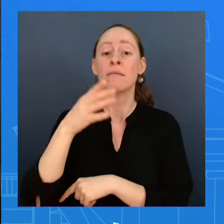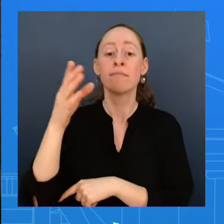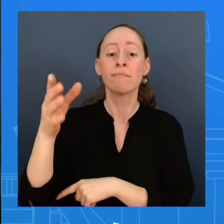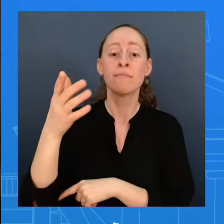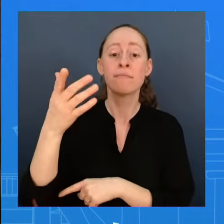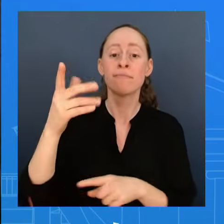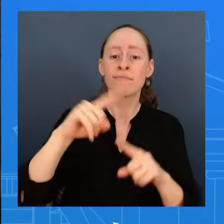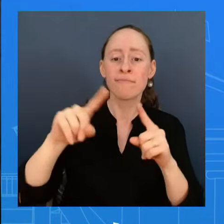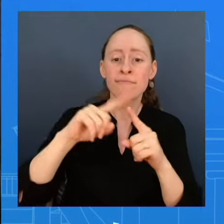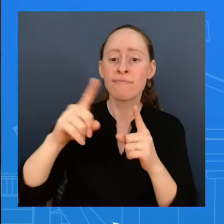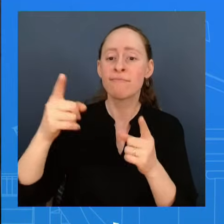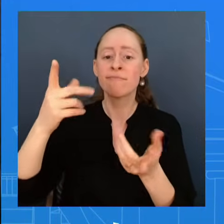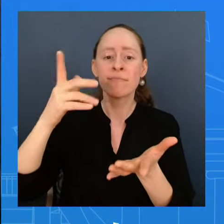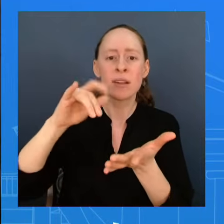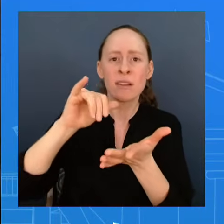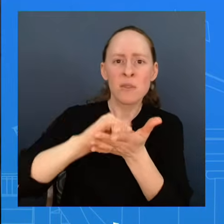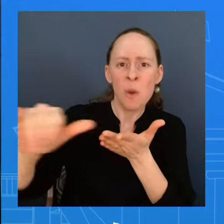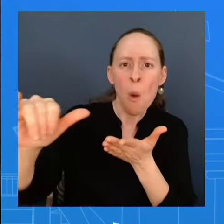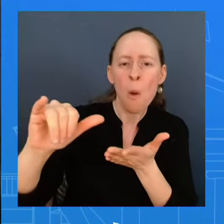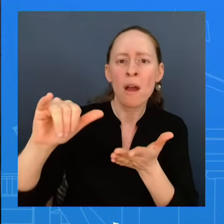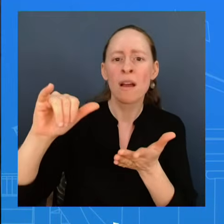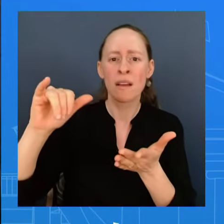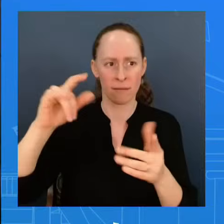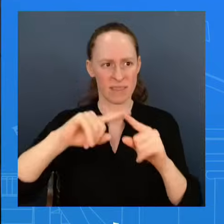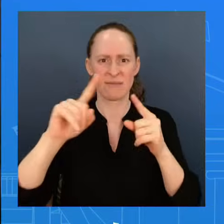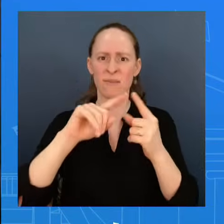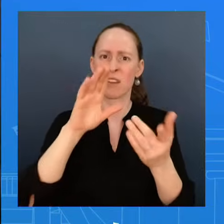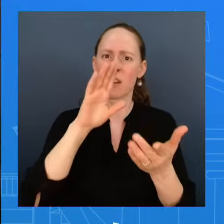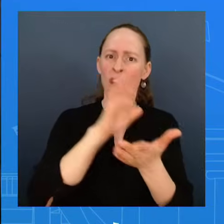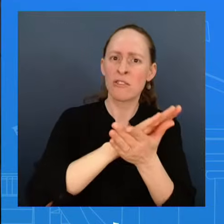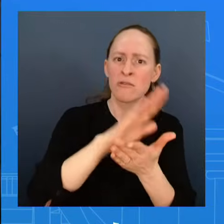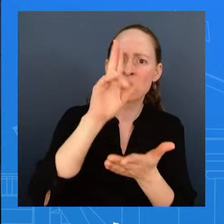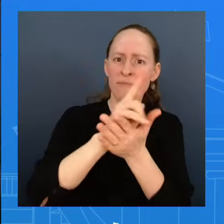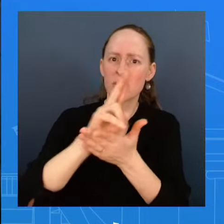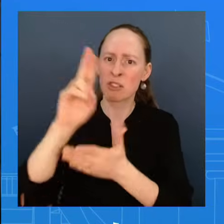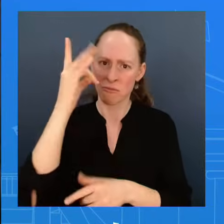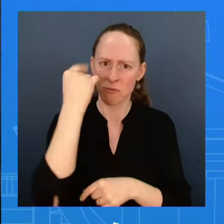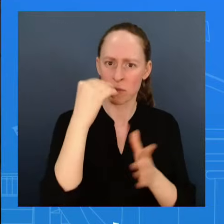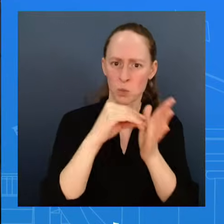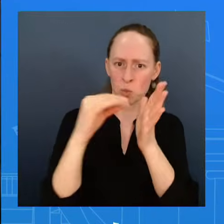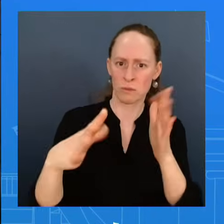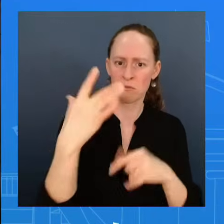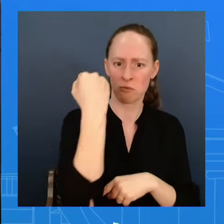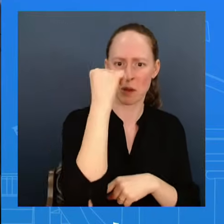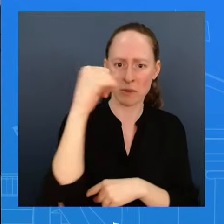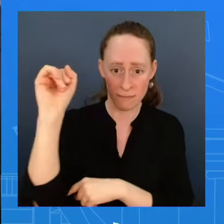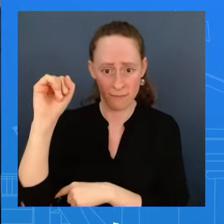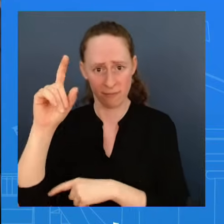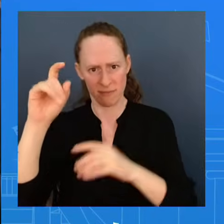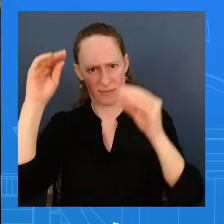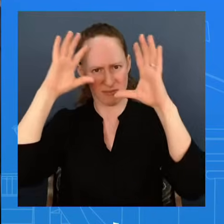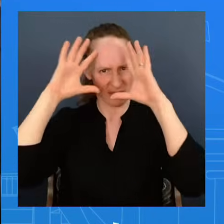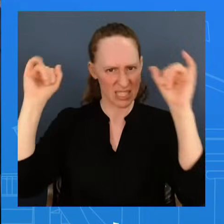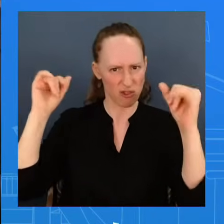And why have we not heard directly from the President about these protests that have taken over instit- --